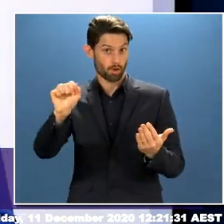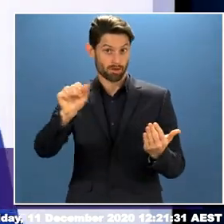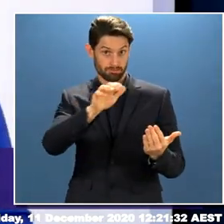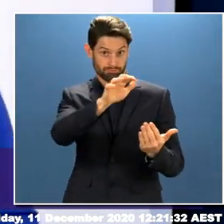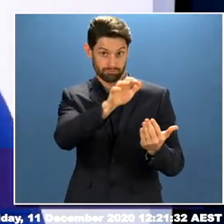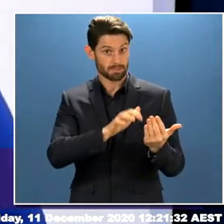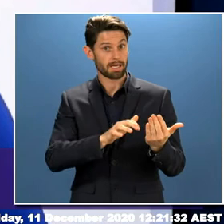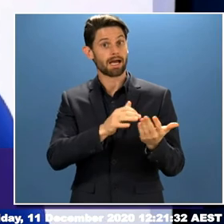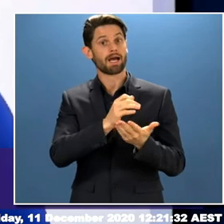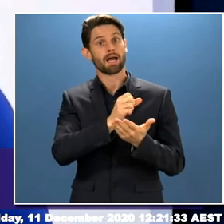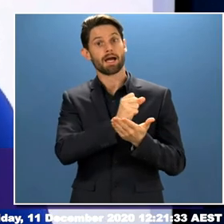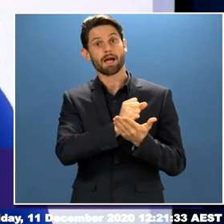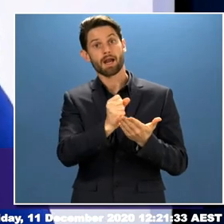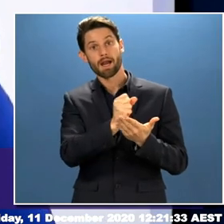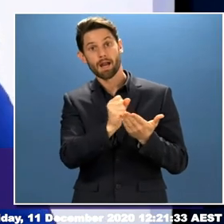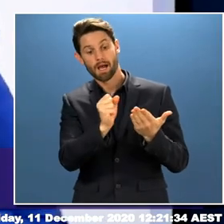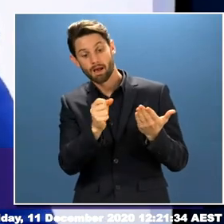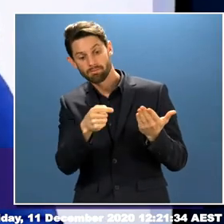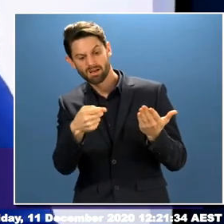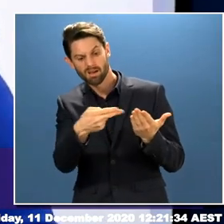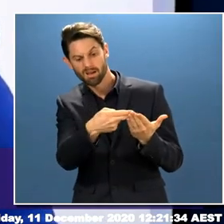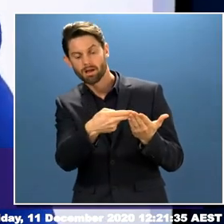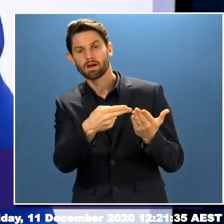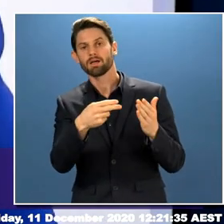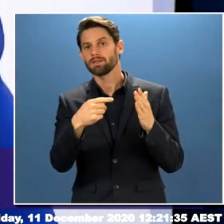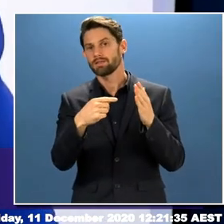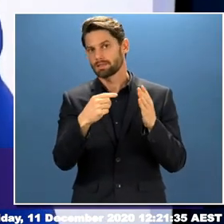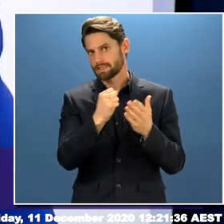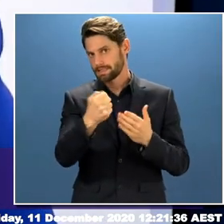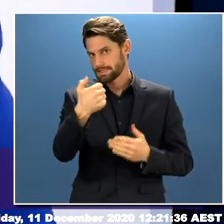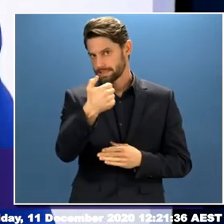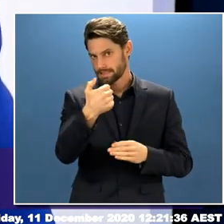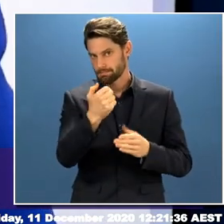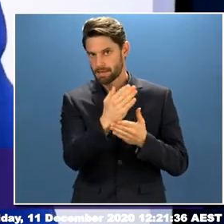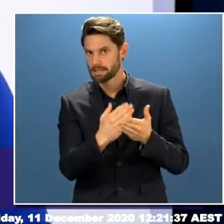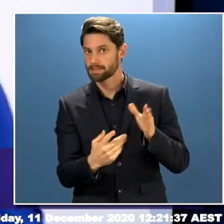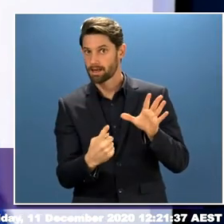Tender Bundle Part A, Tab 16. Yes.